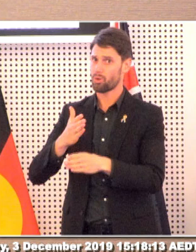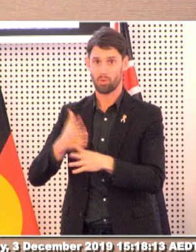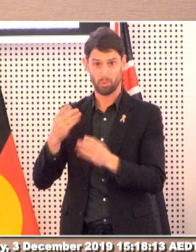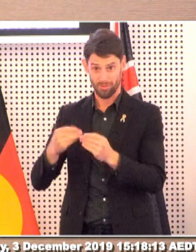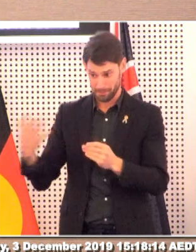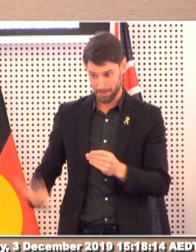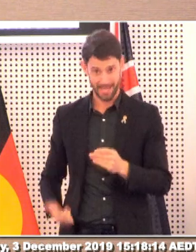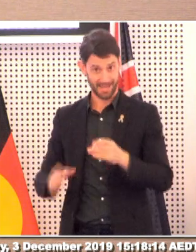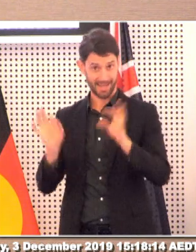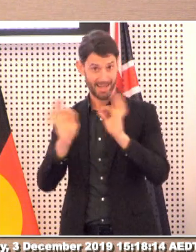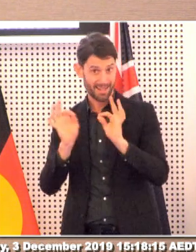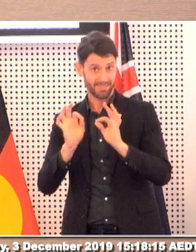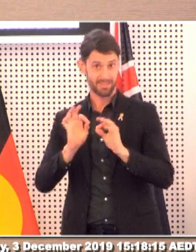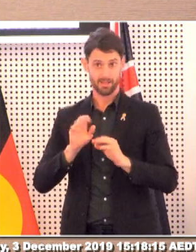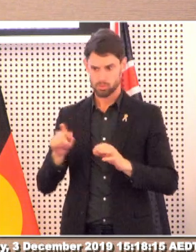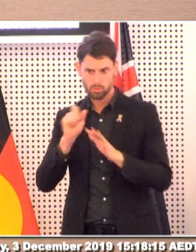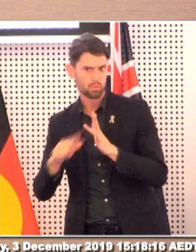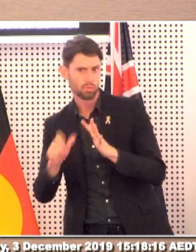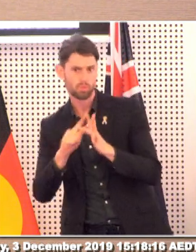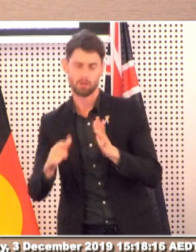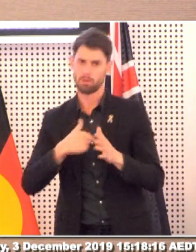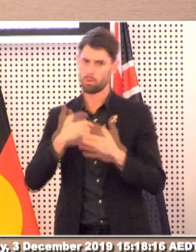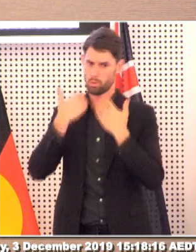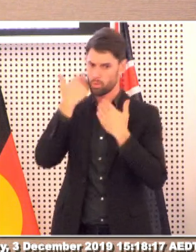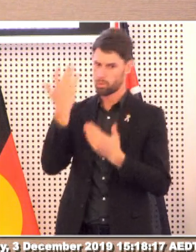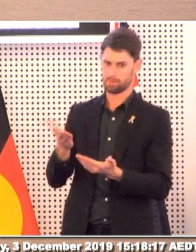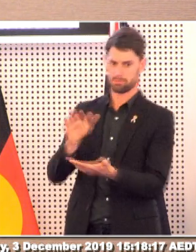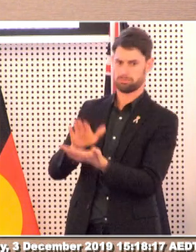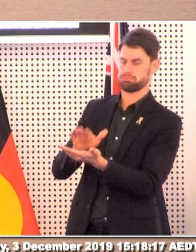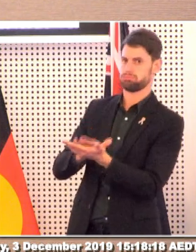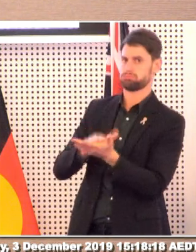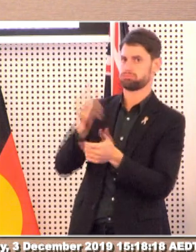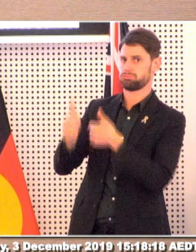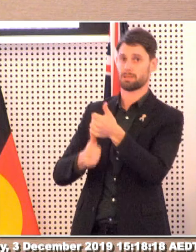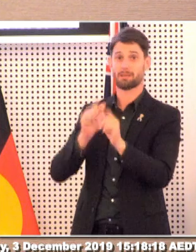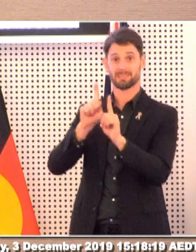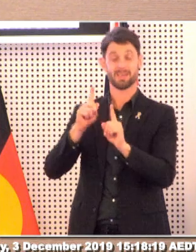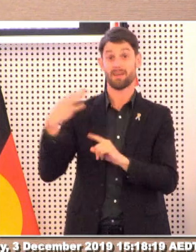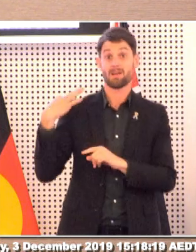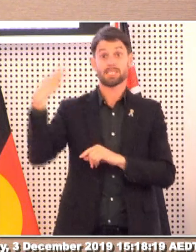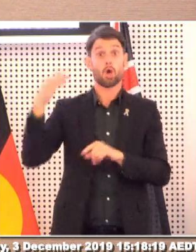amazing to me, but it’s not possible for volunteers then to find out who the